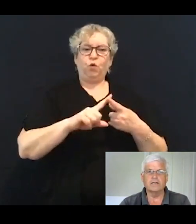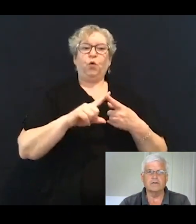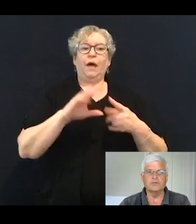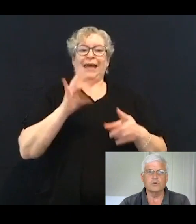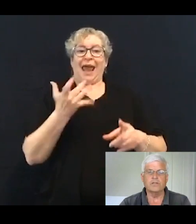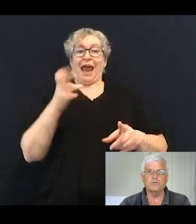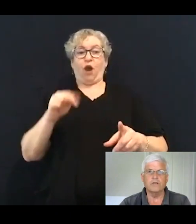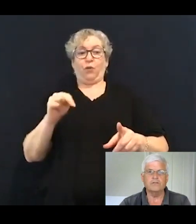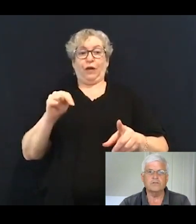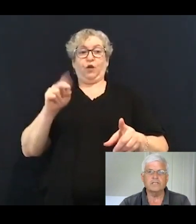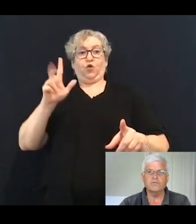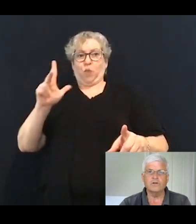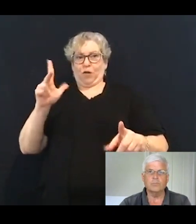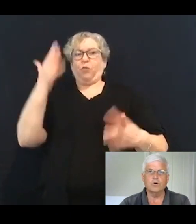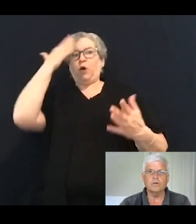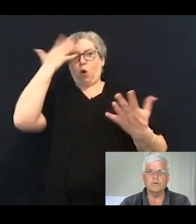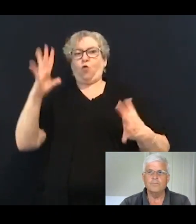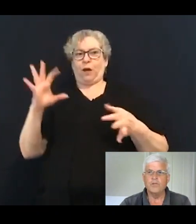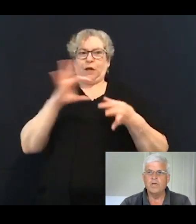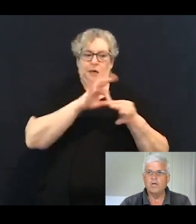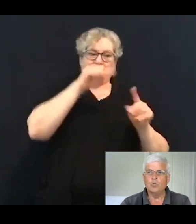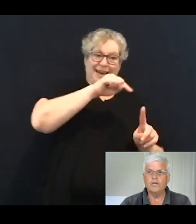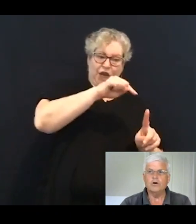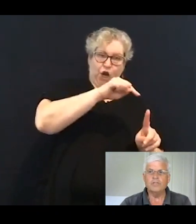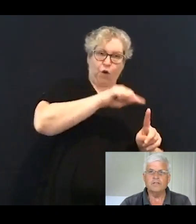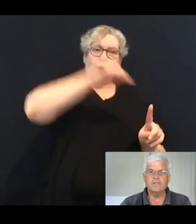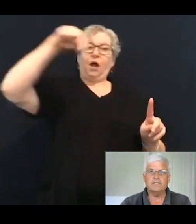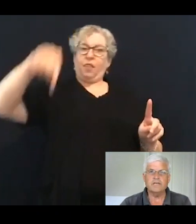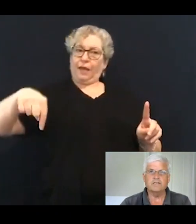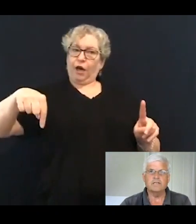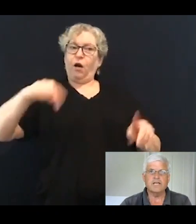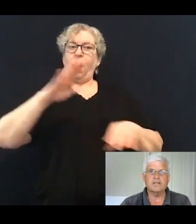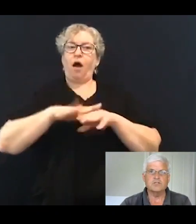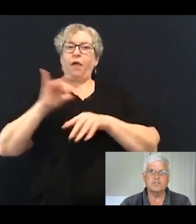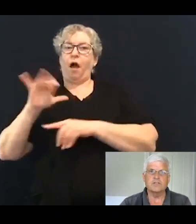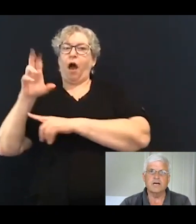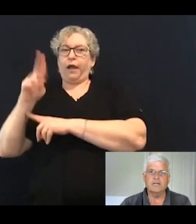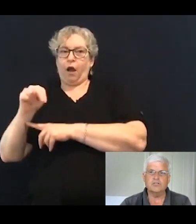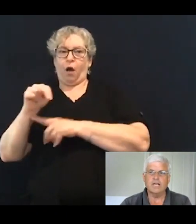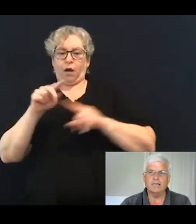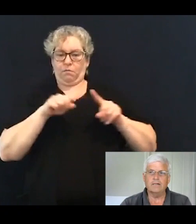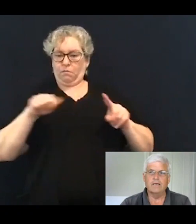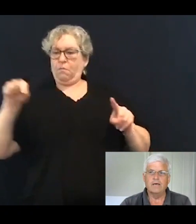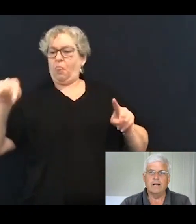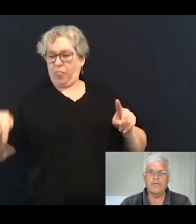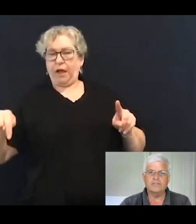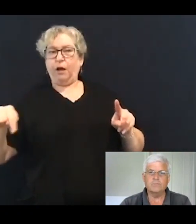So that's very important. We know that at this end, it attaches to the ion channel. And that's important.